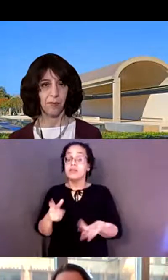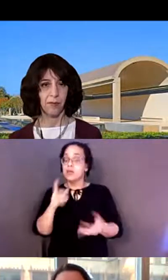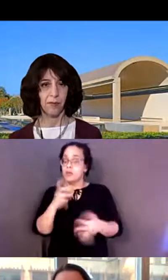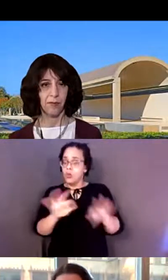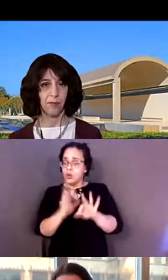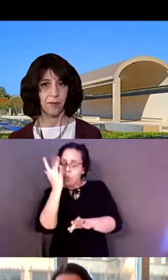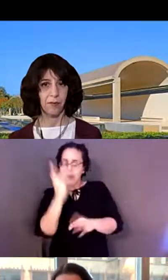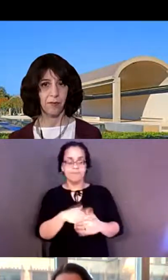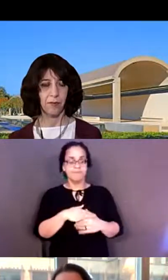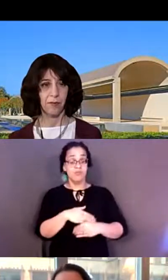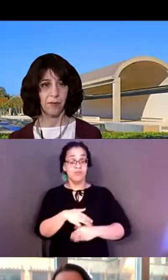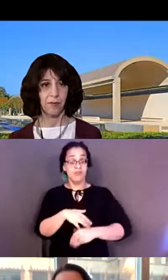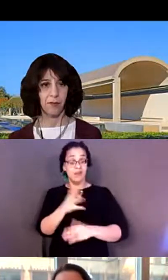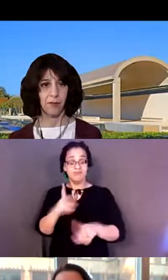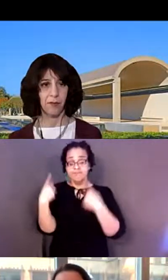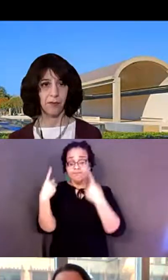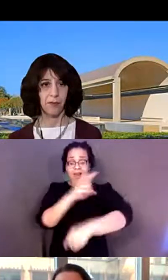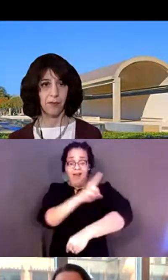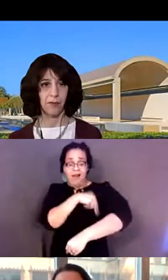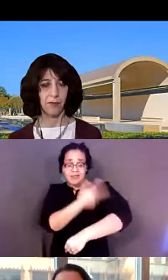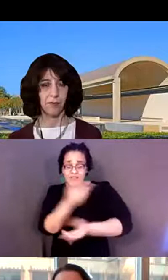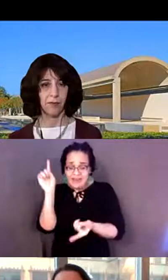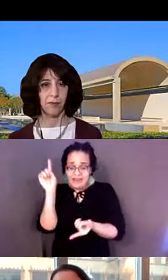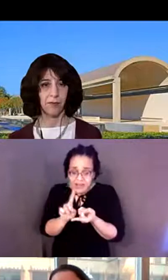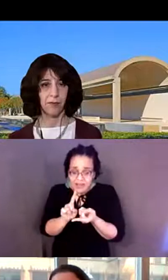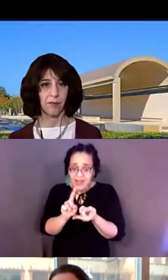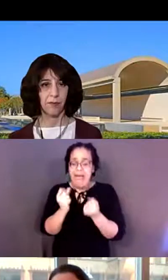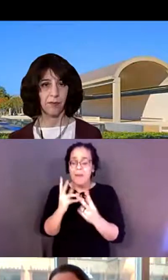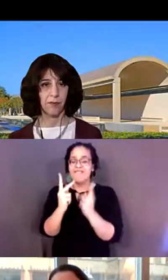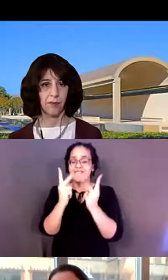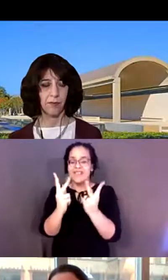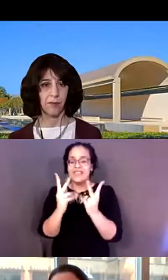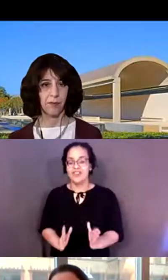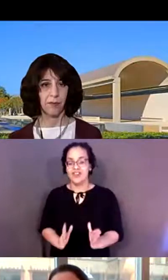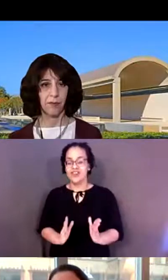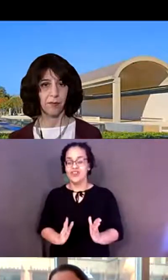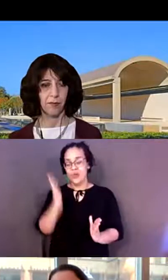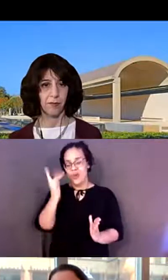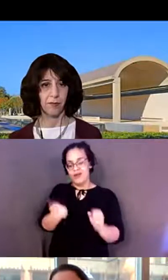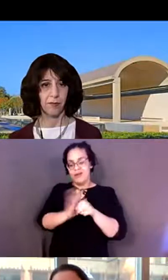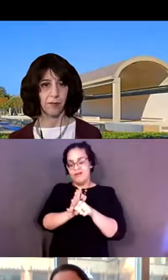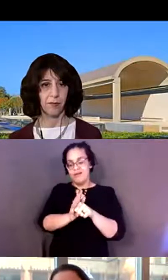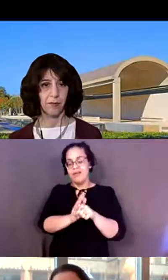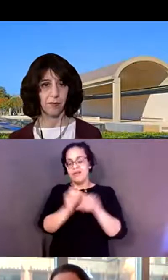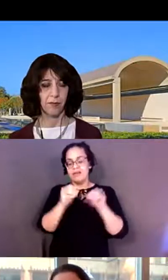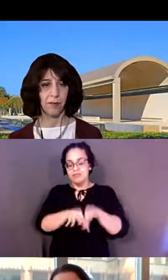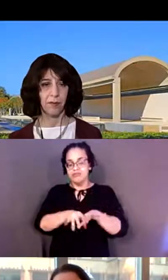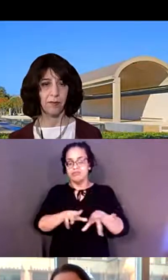visitors to hospitals based on the specific nature of COVID-19